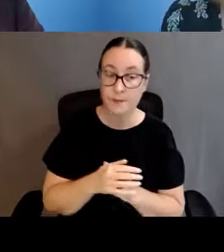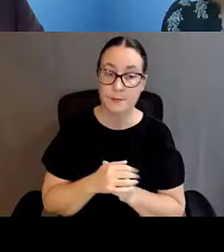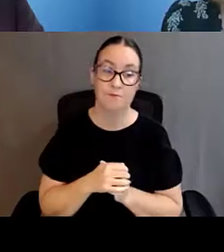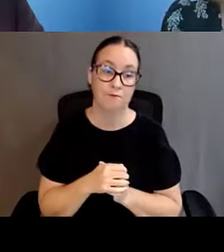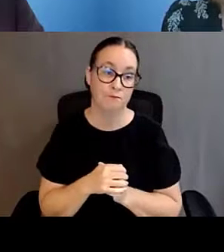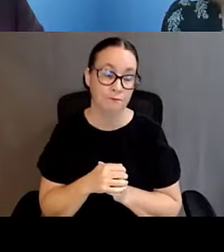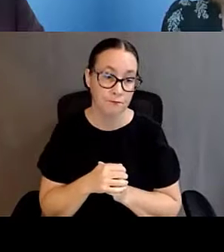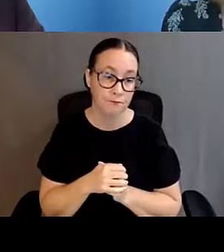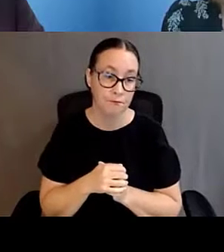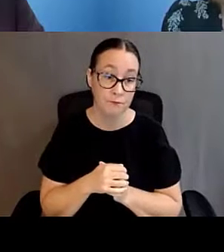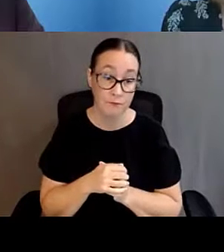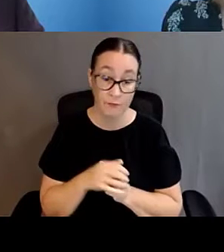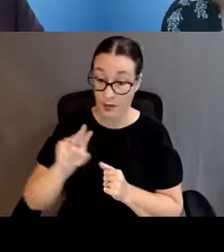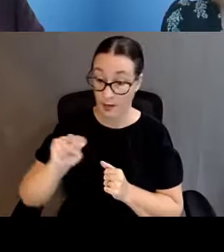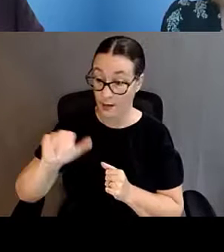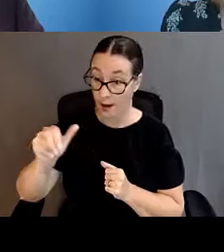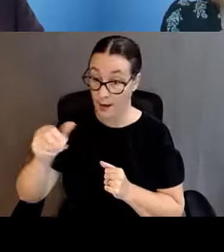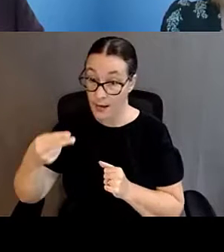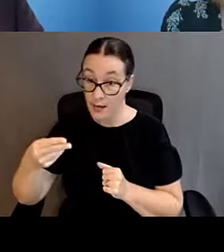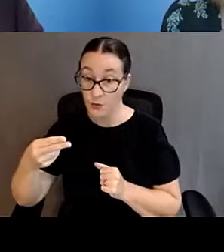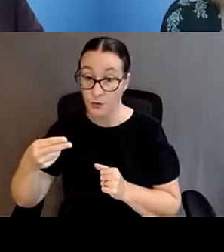Is it NIH, or is it the institution?